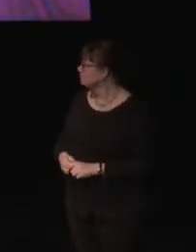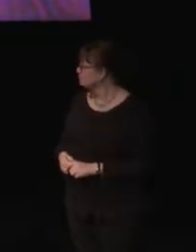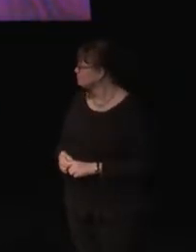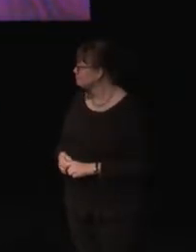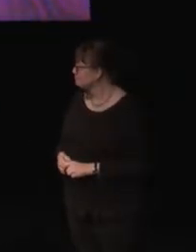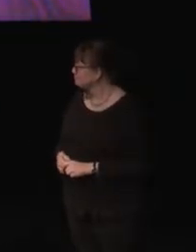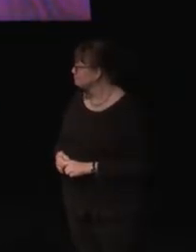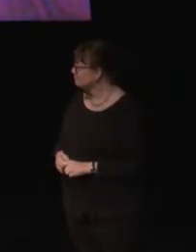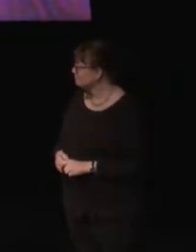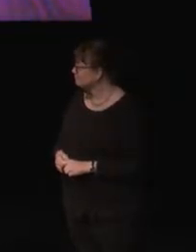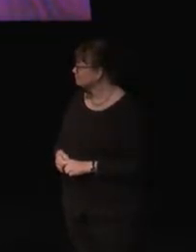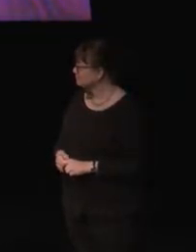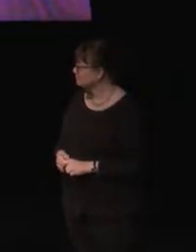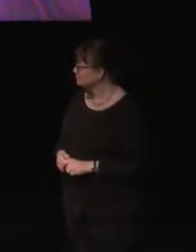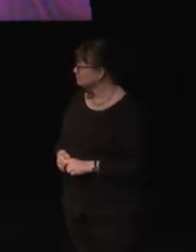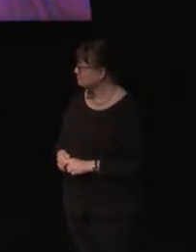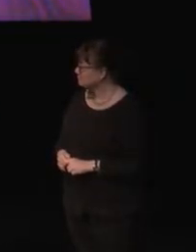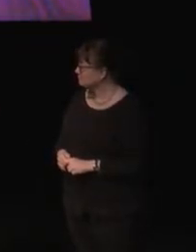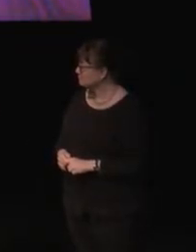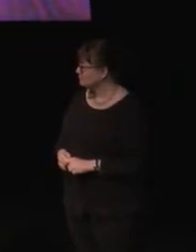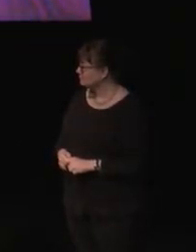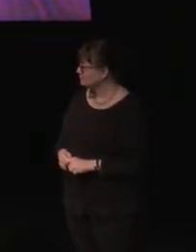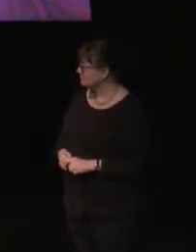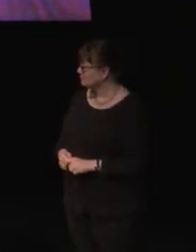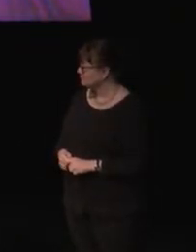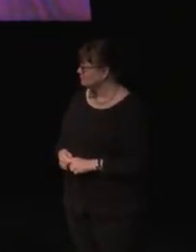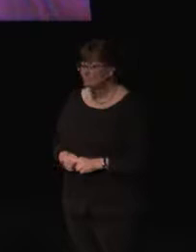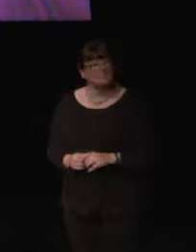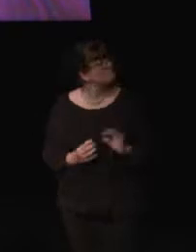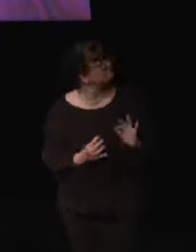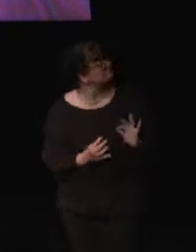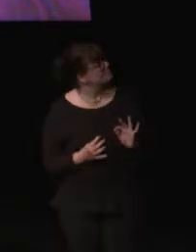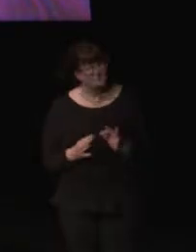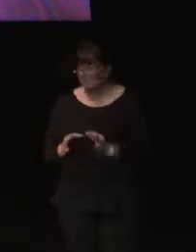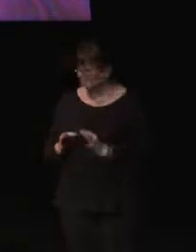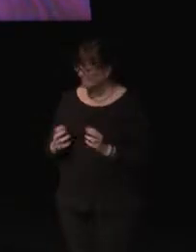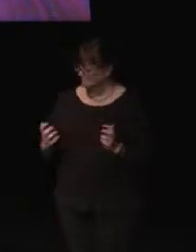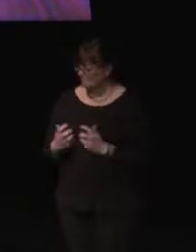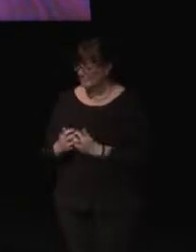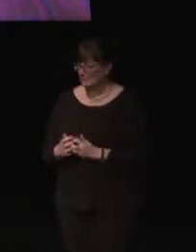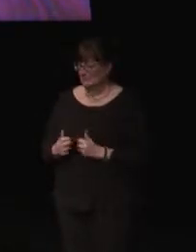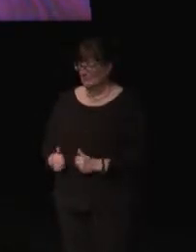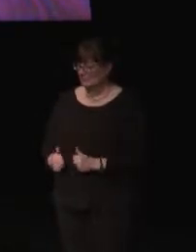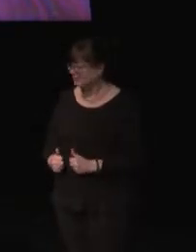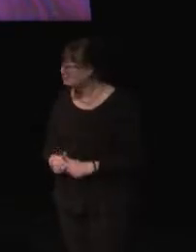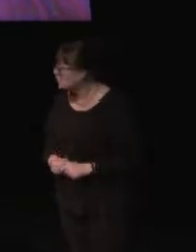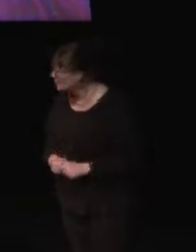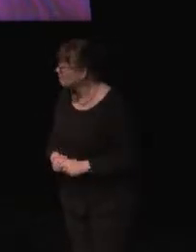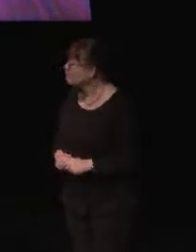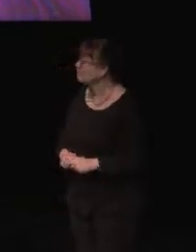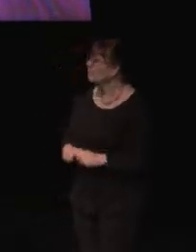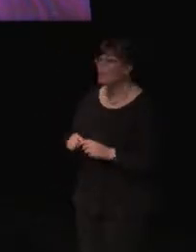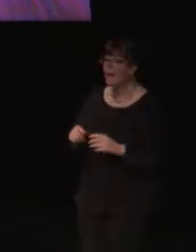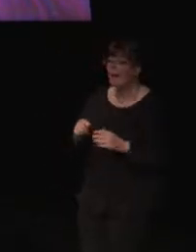Erm... Sweet. Awesome. So, a couple of key elements I first wanna talk